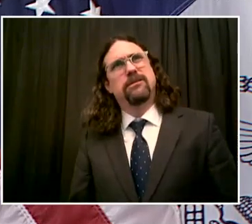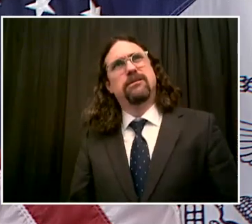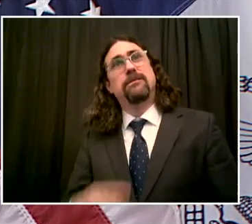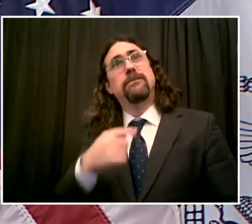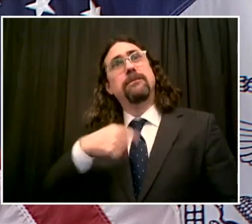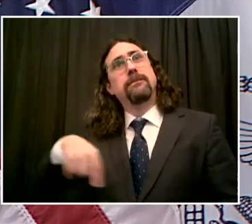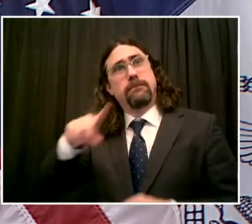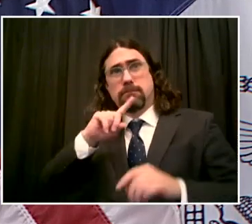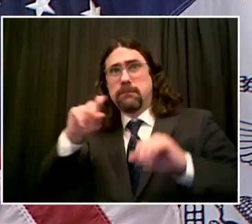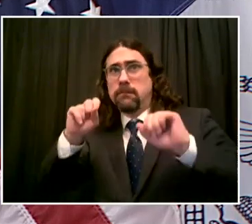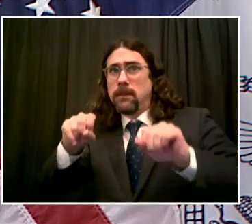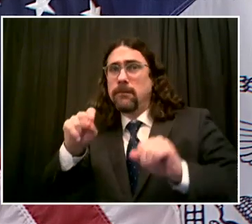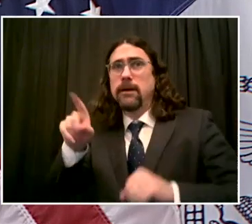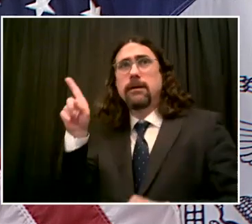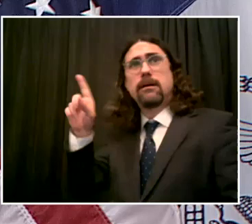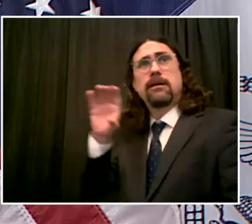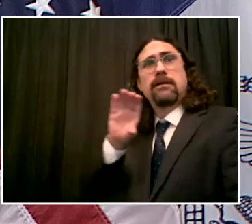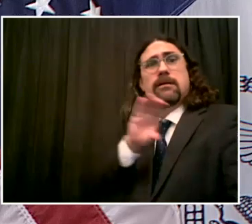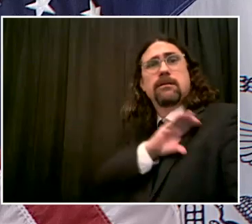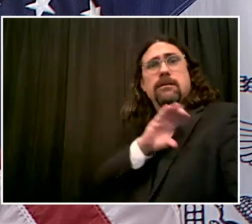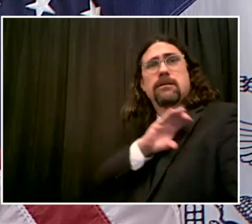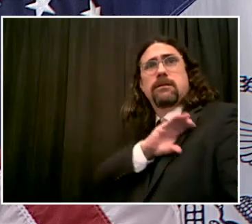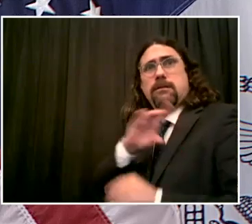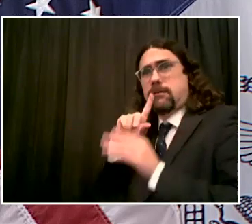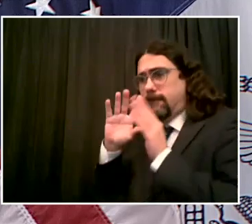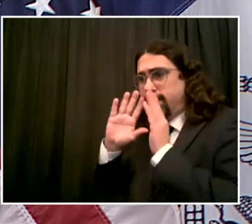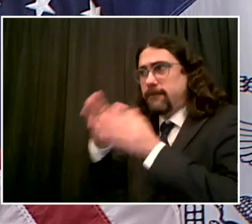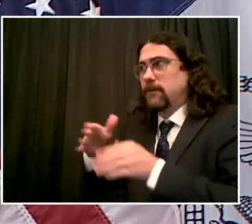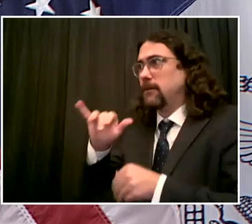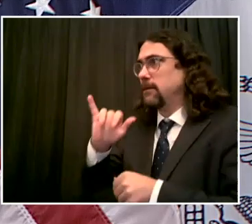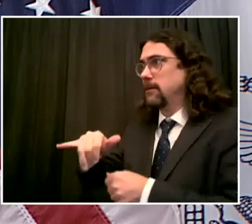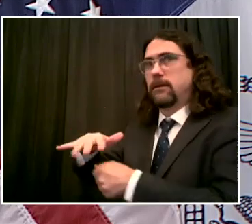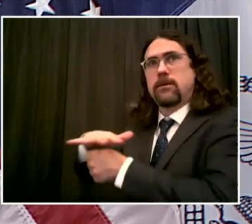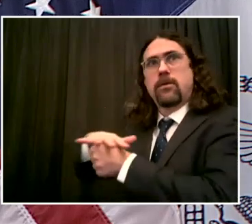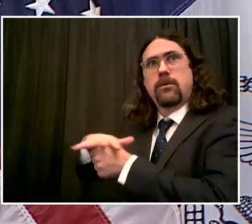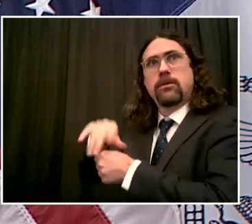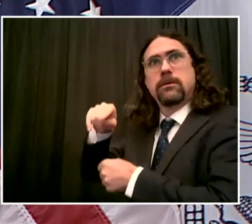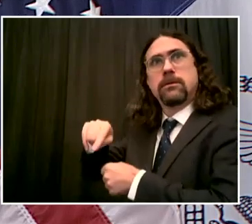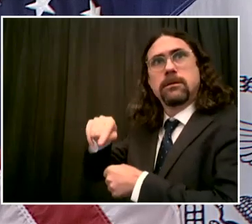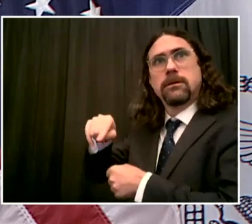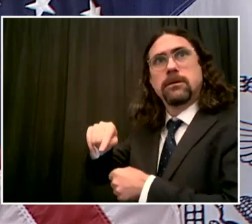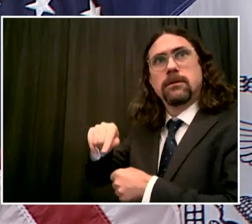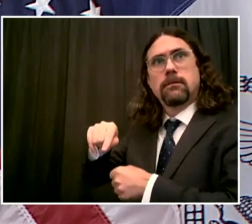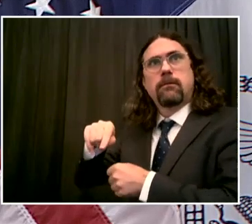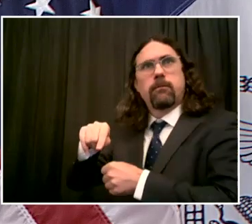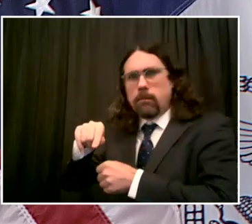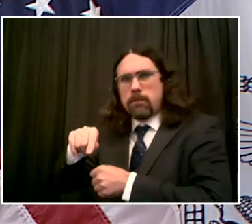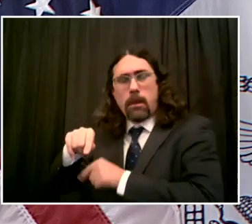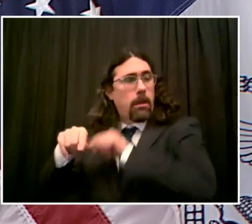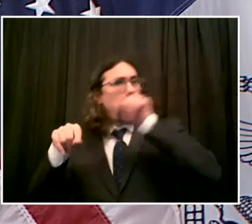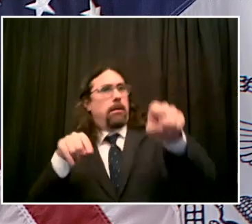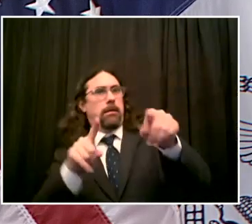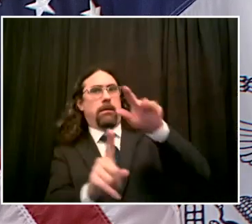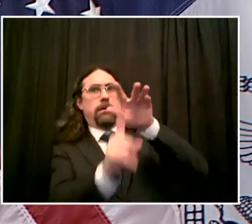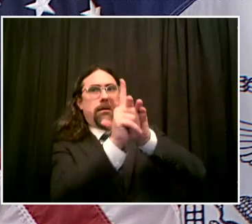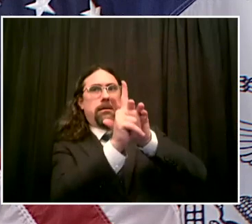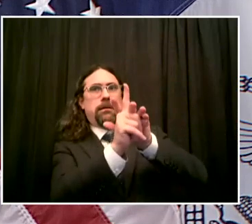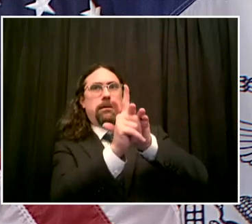BEFORE THEY CAN GET THERE. THEY E ARCOEVRING A LOT OF GROUND.